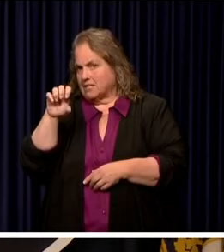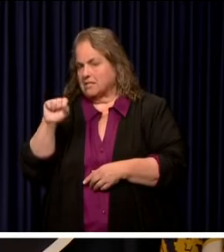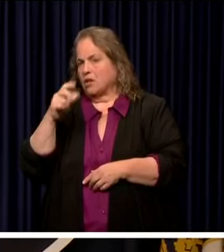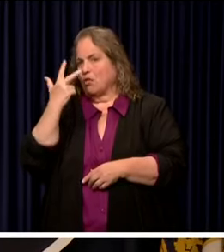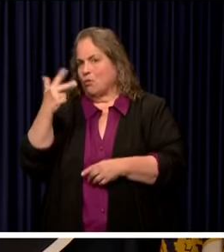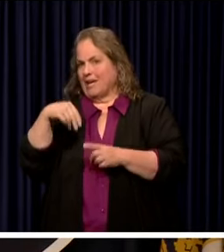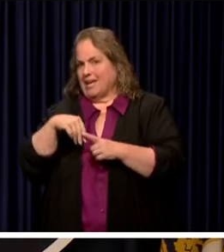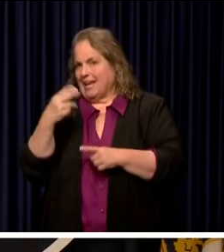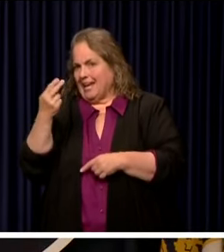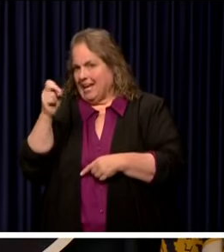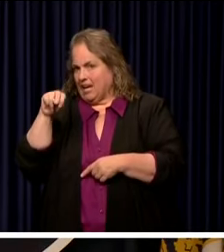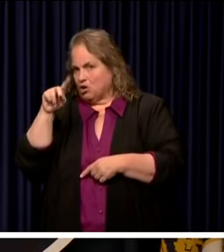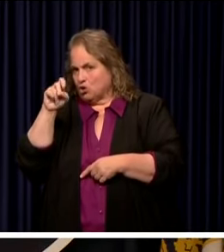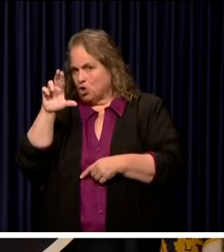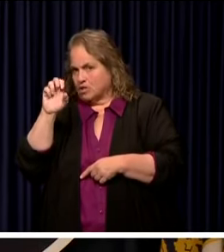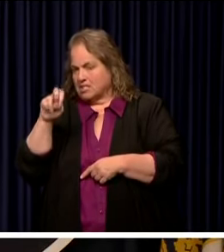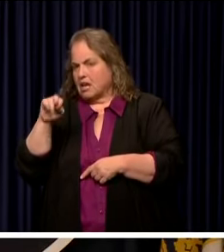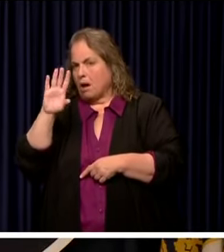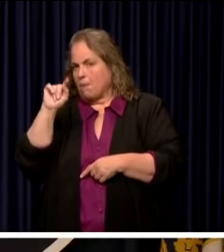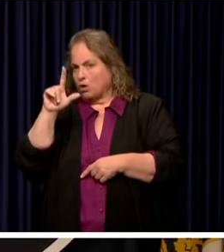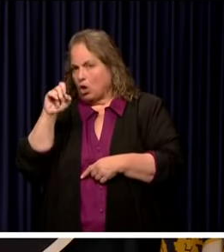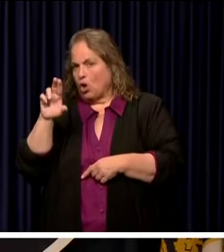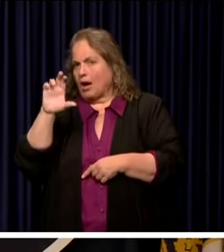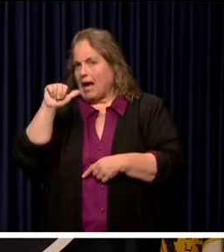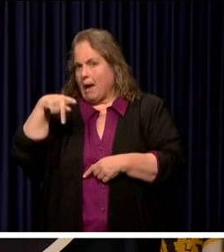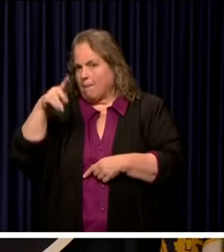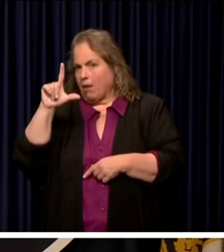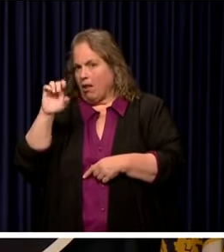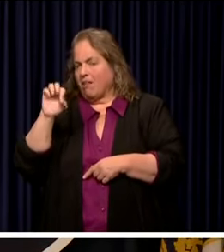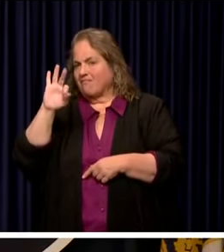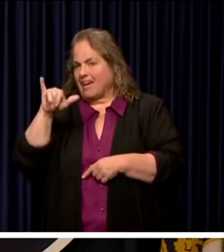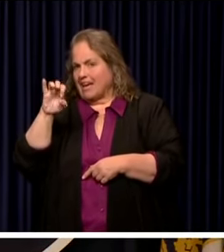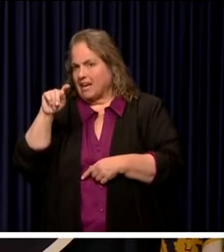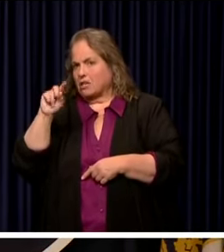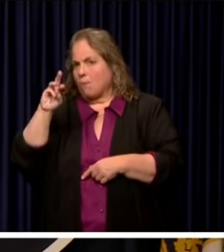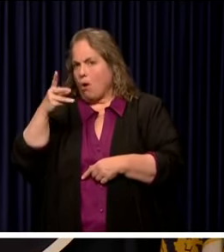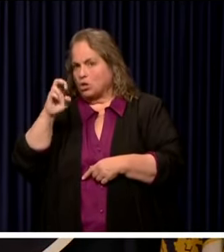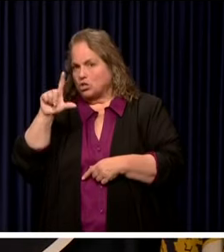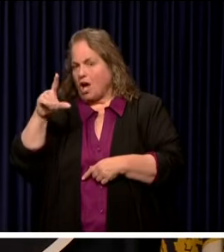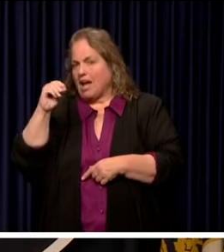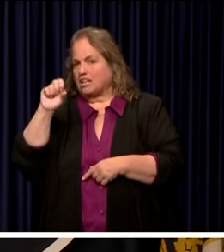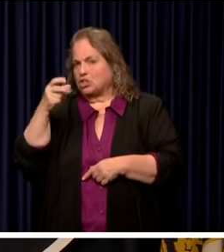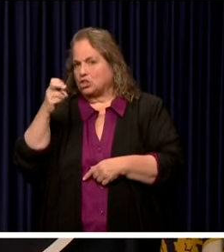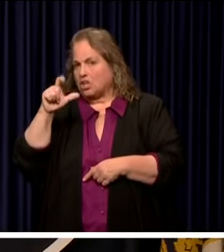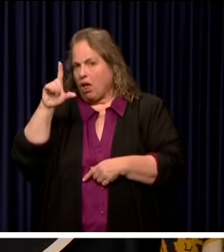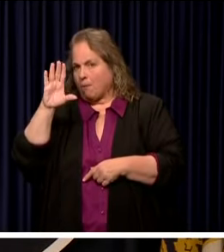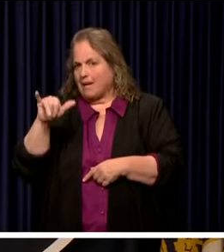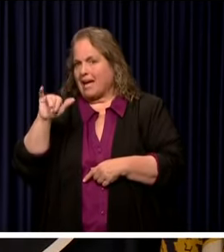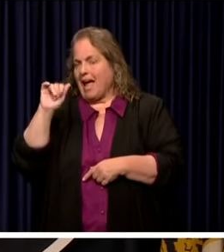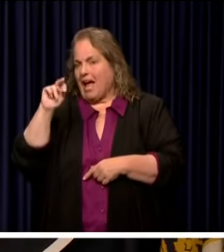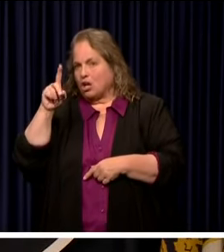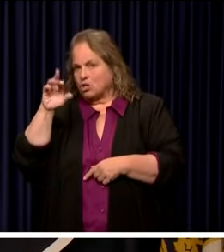SO TODAY I HAVE TO ANNOUNCE THAT